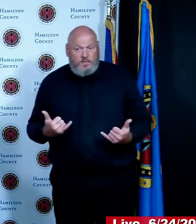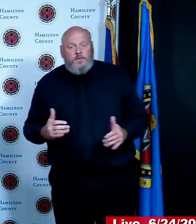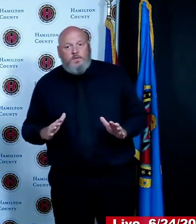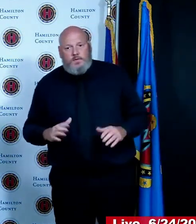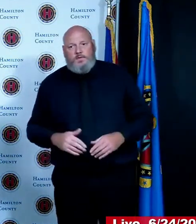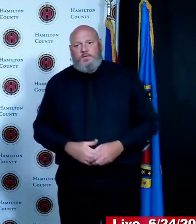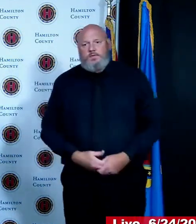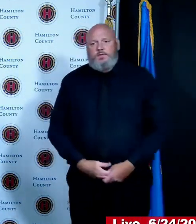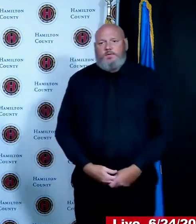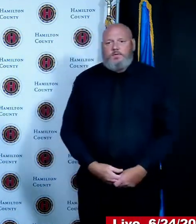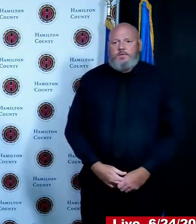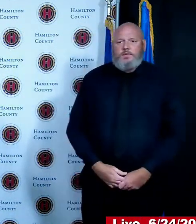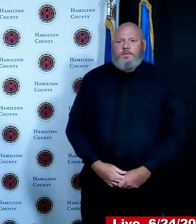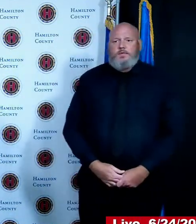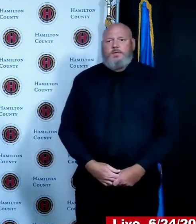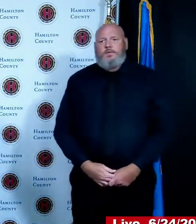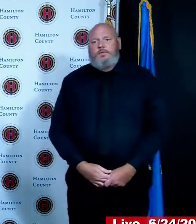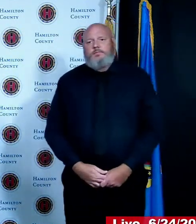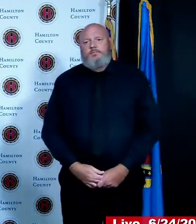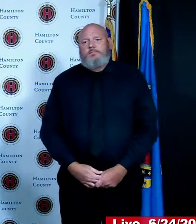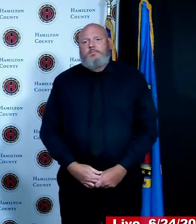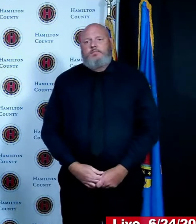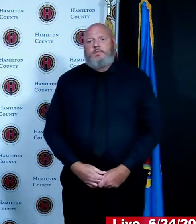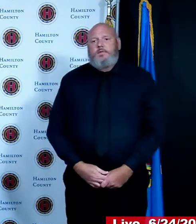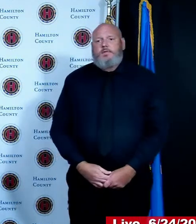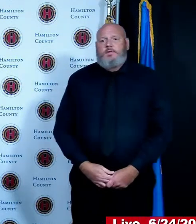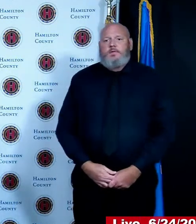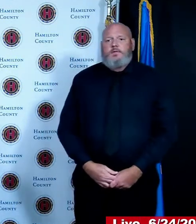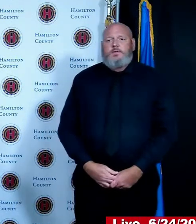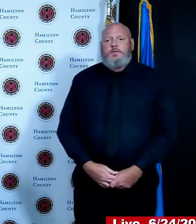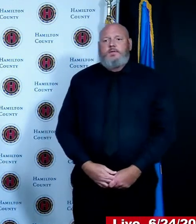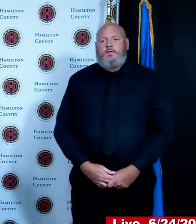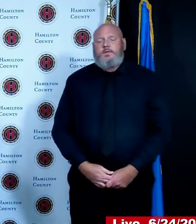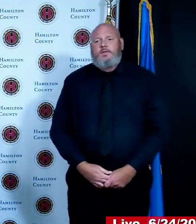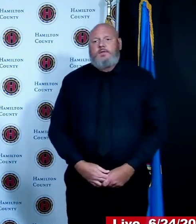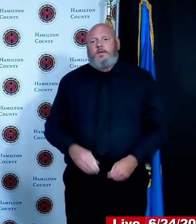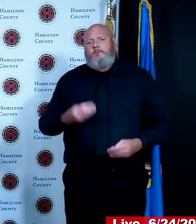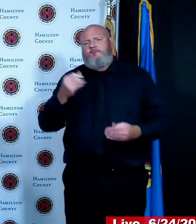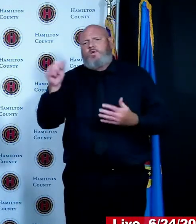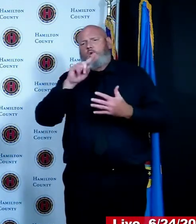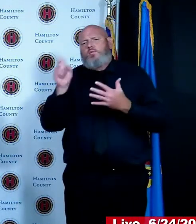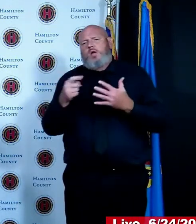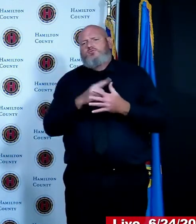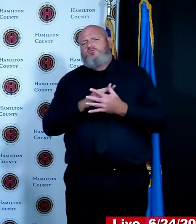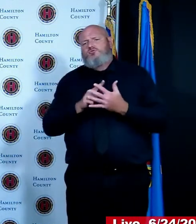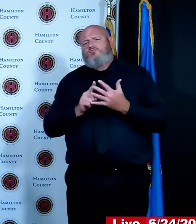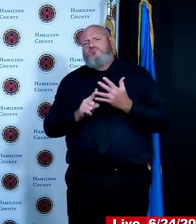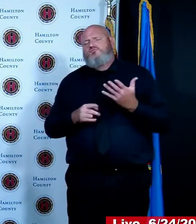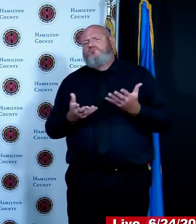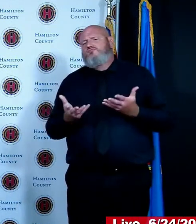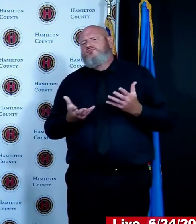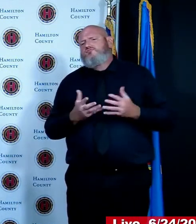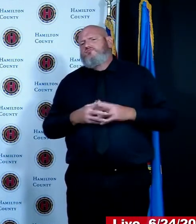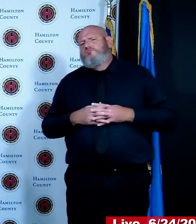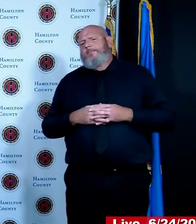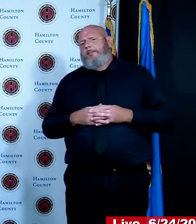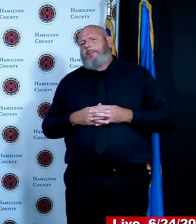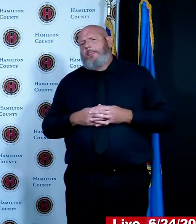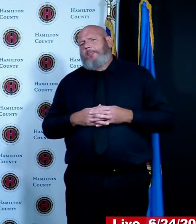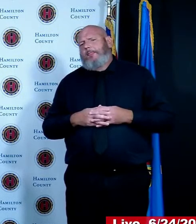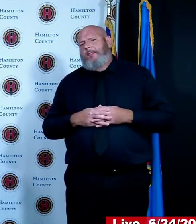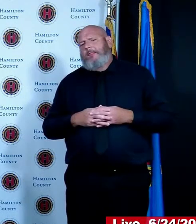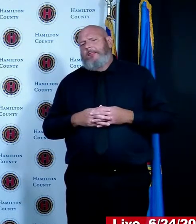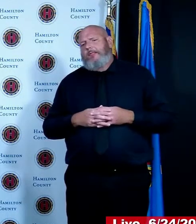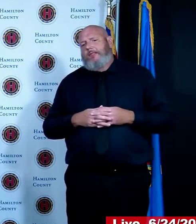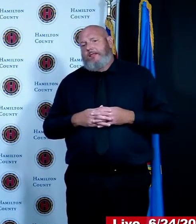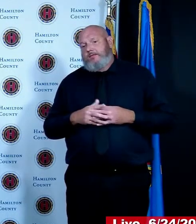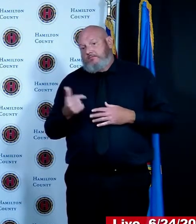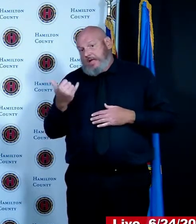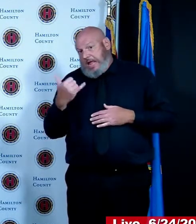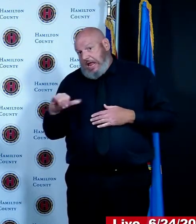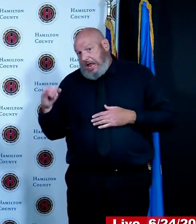um had a couple questions one do you have any idea why like you mentioned in